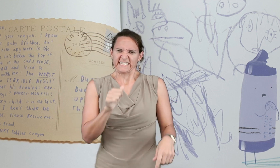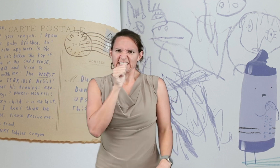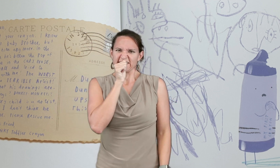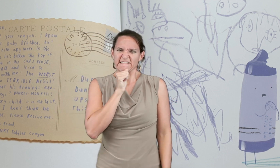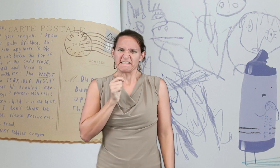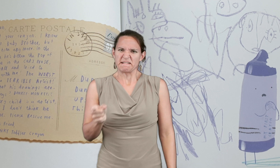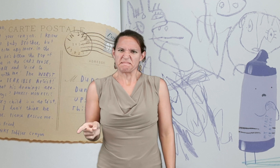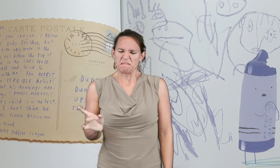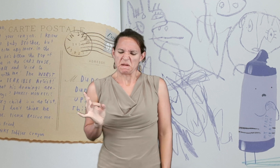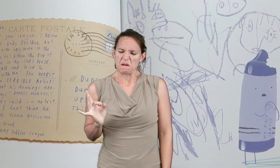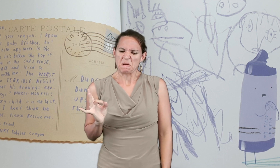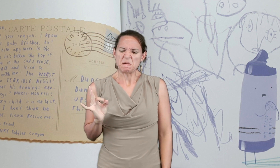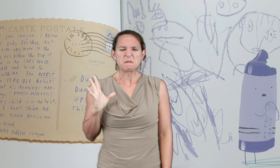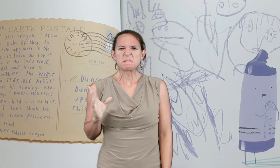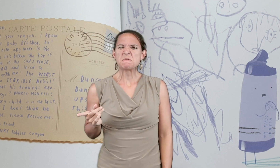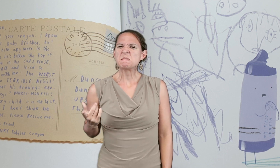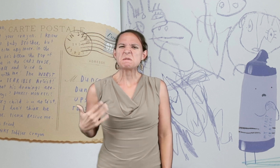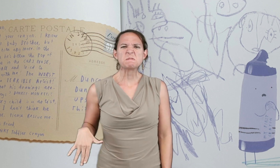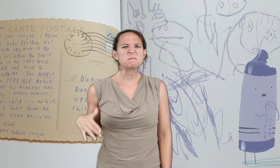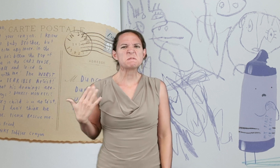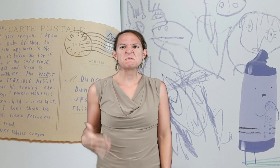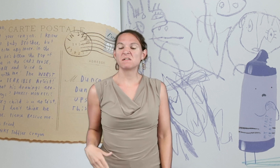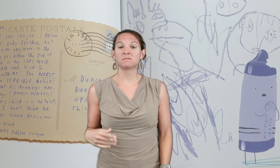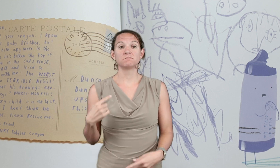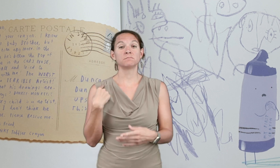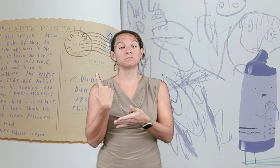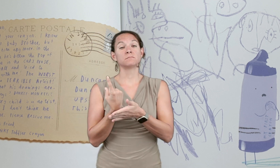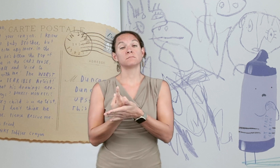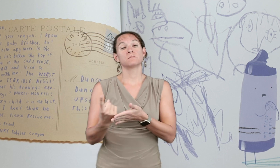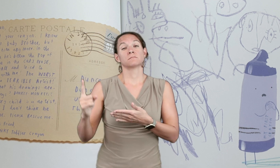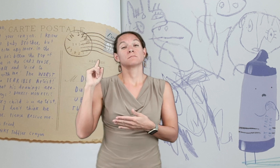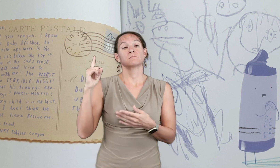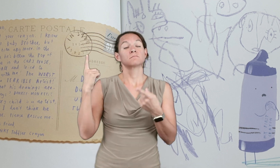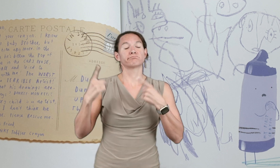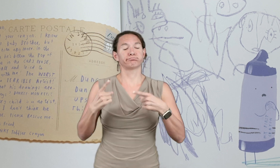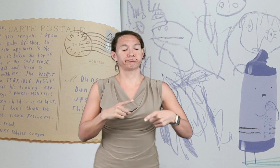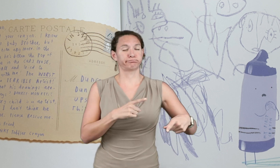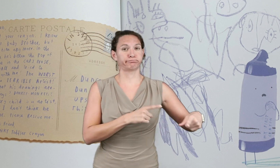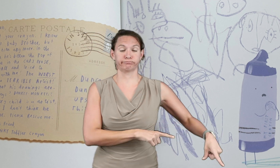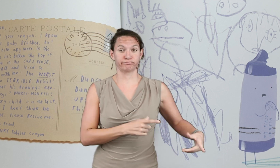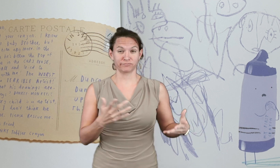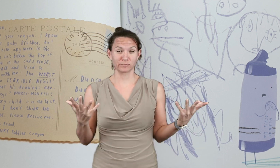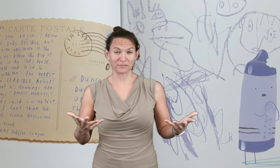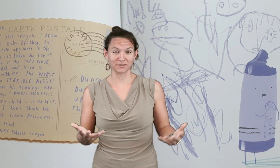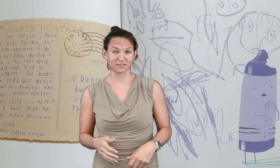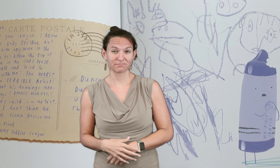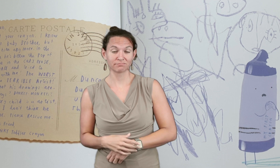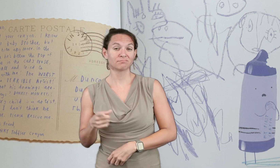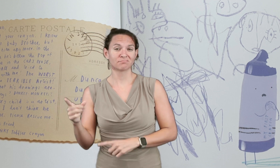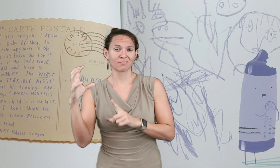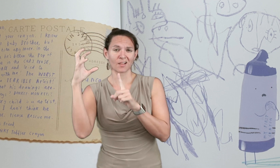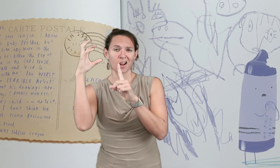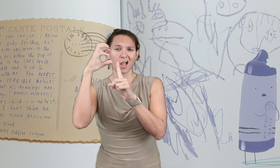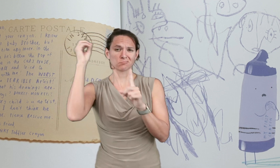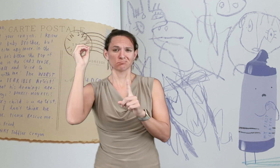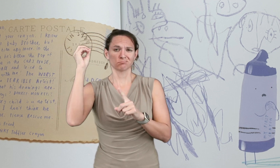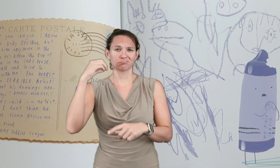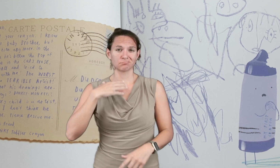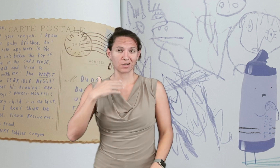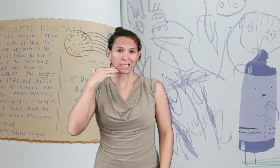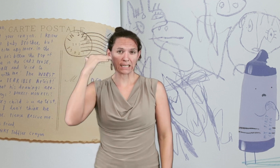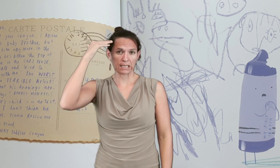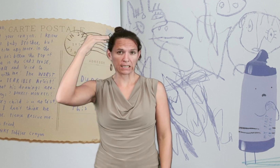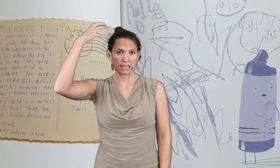little brother. I canʻt take him anymore! In the last week alone, so many things have happened.